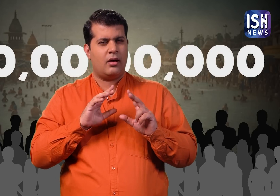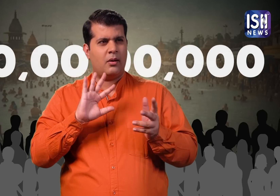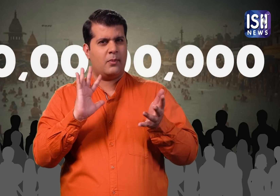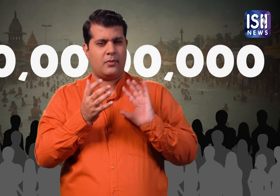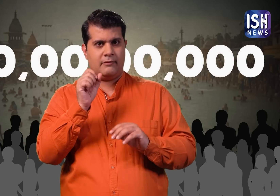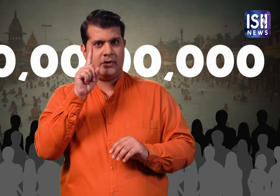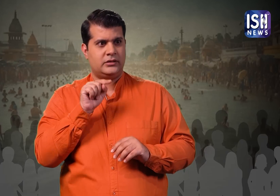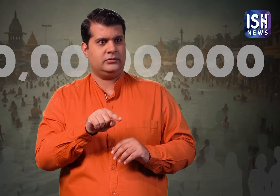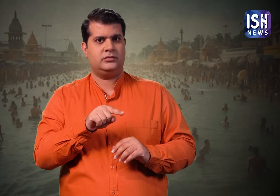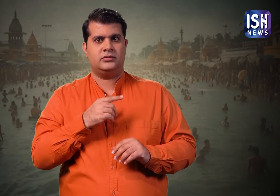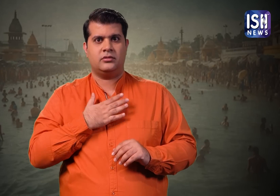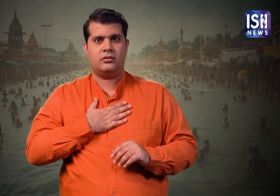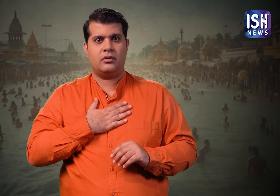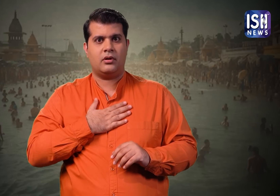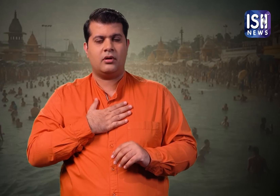It is the biggest public gathering of the world.